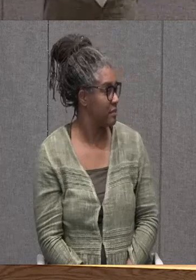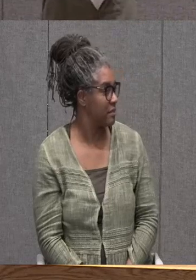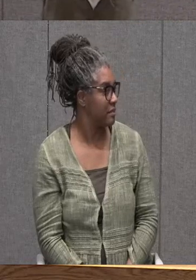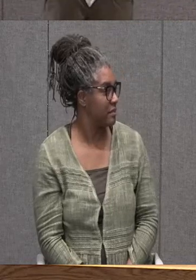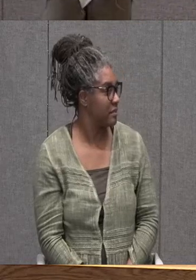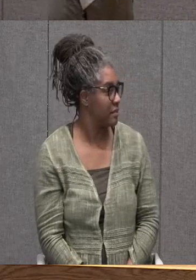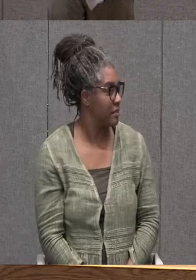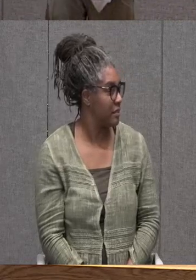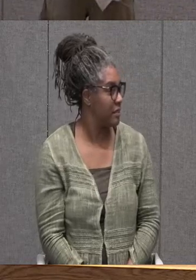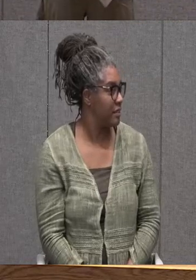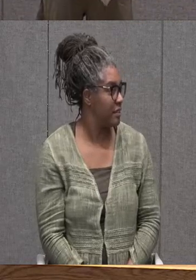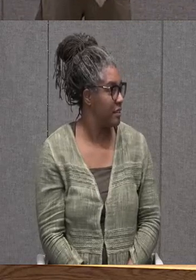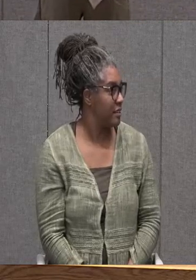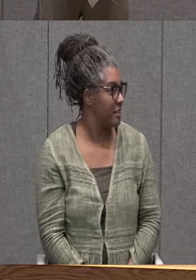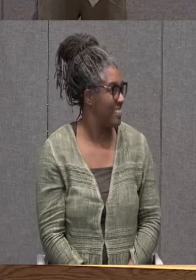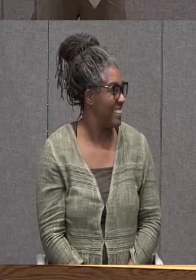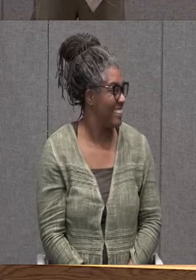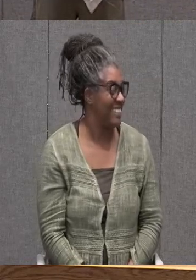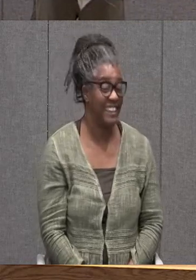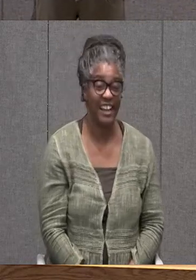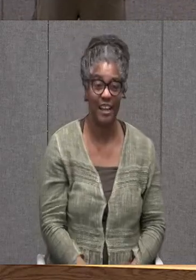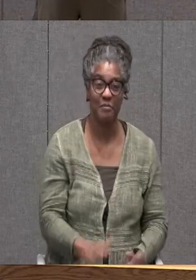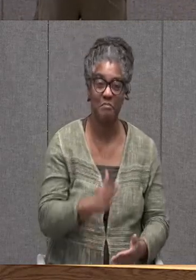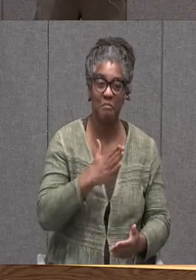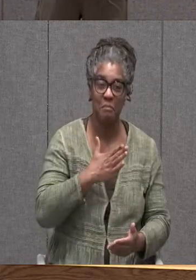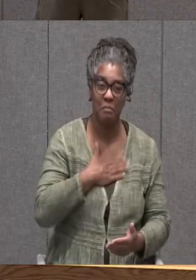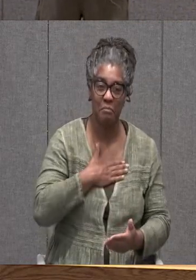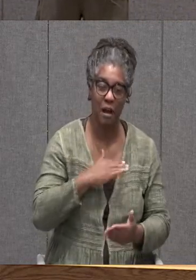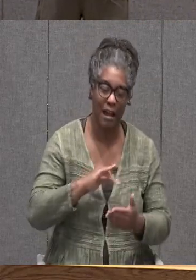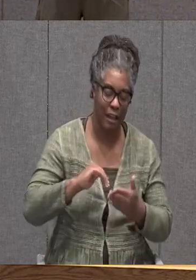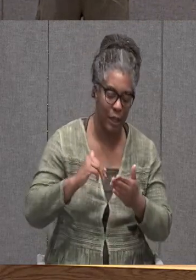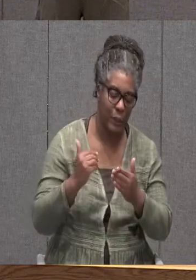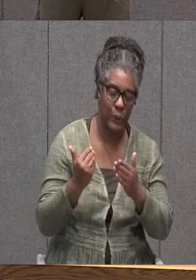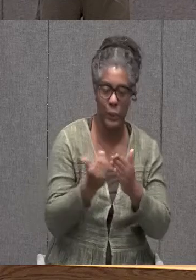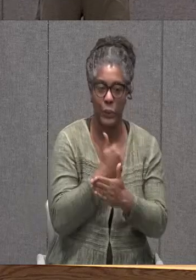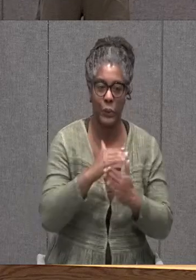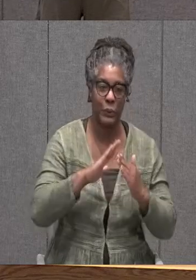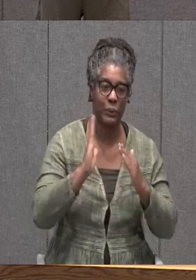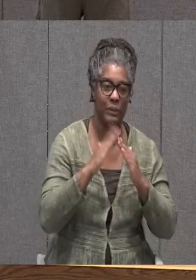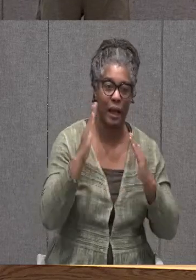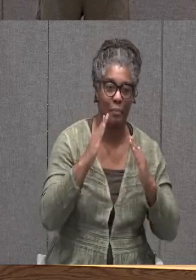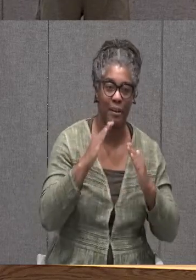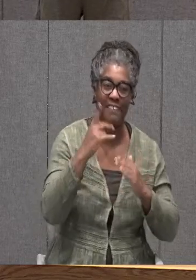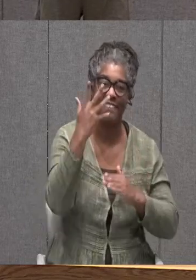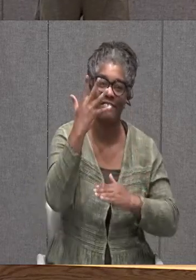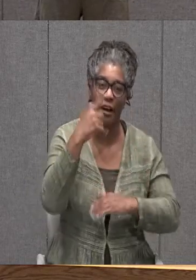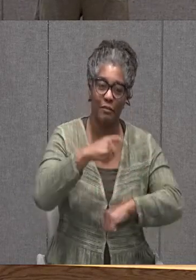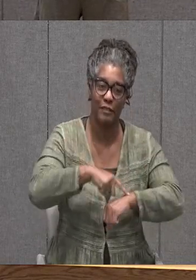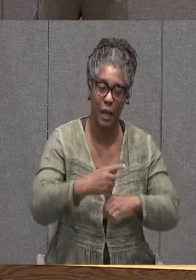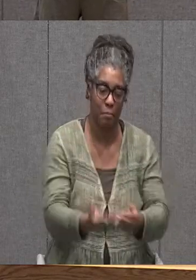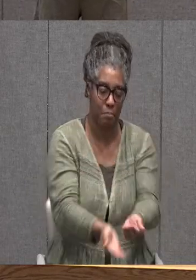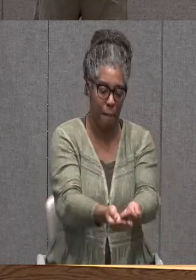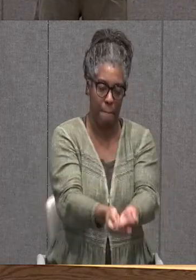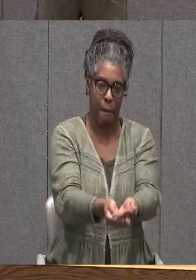And that was my new record, I think I got five in a row, and I had to work pretty hard for that, so this is a hard skill.